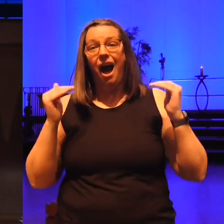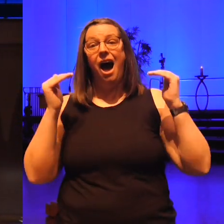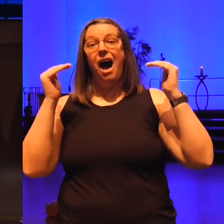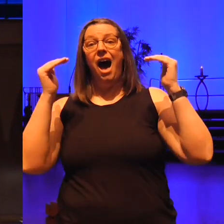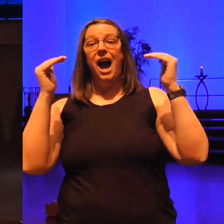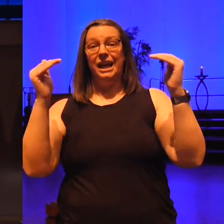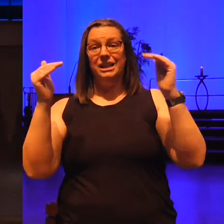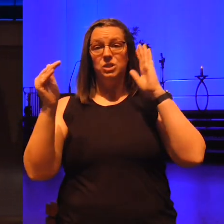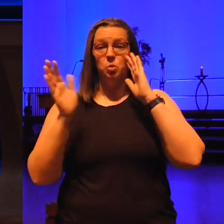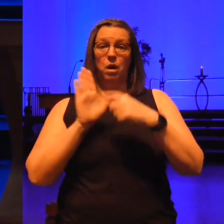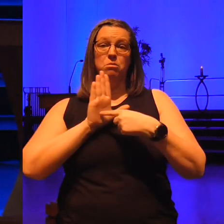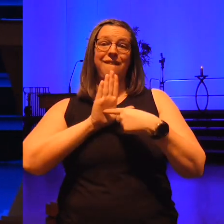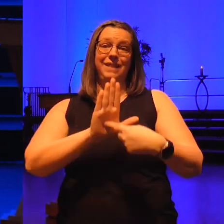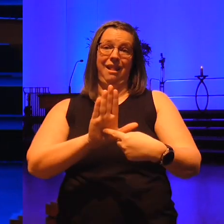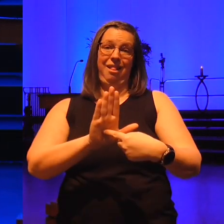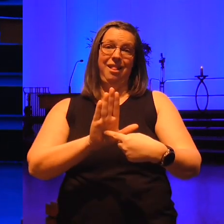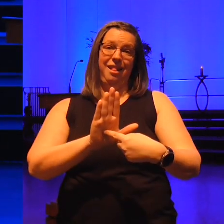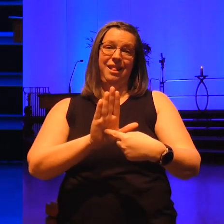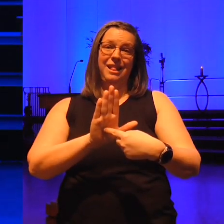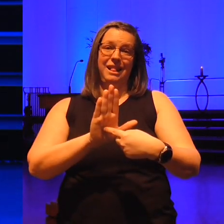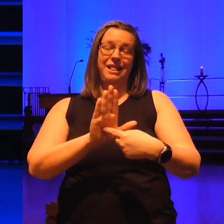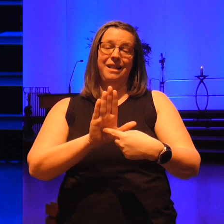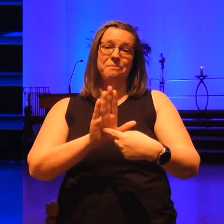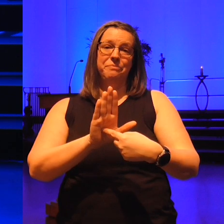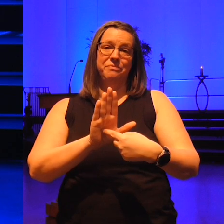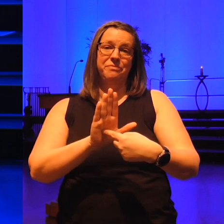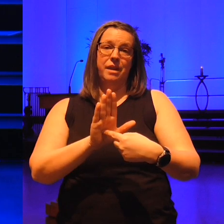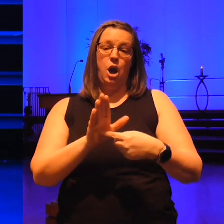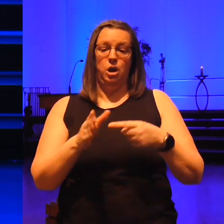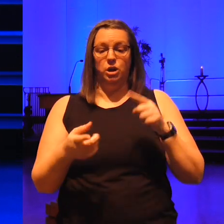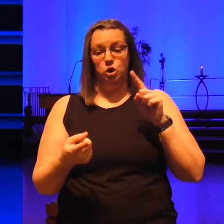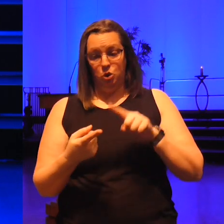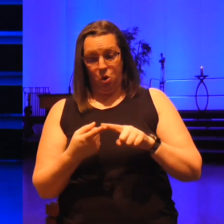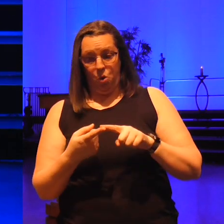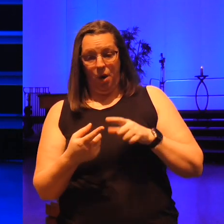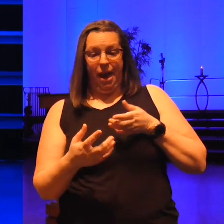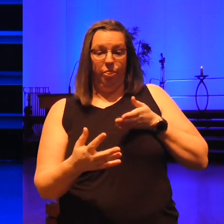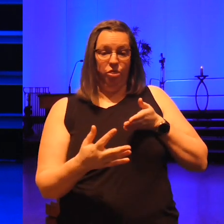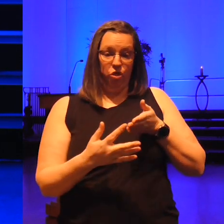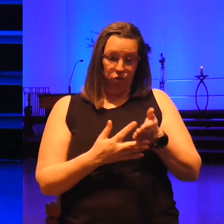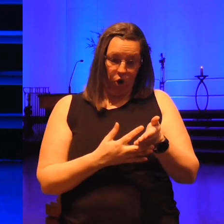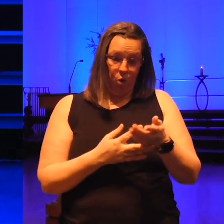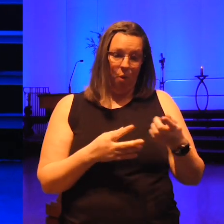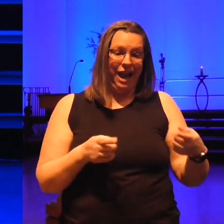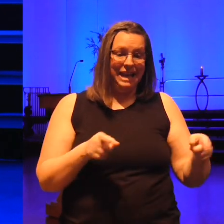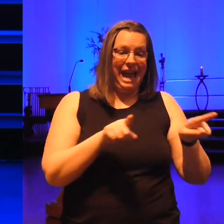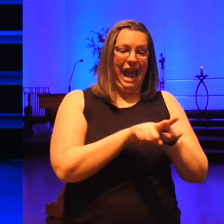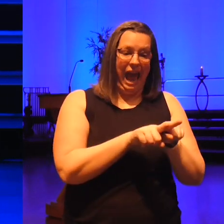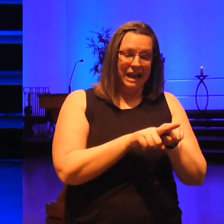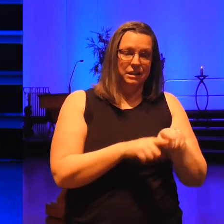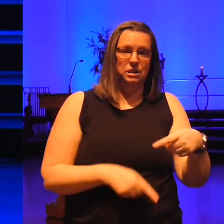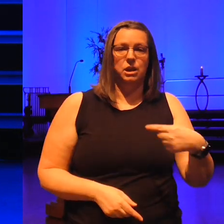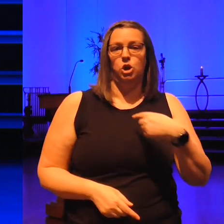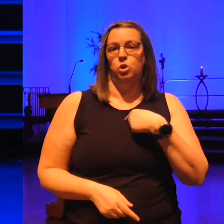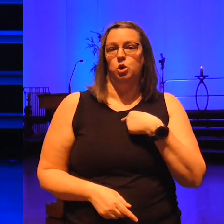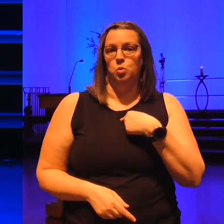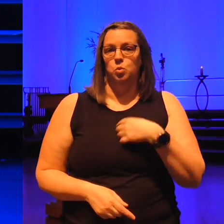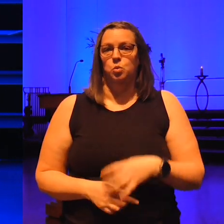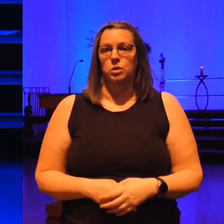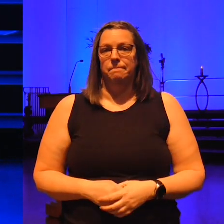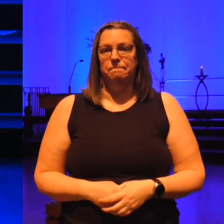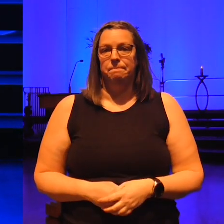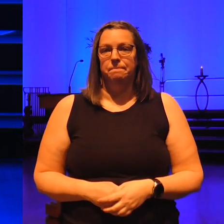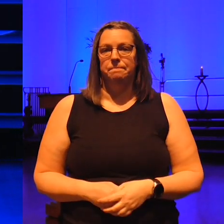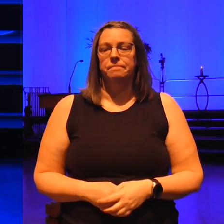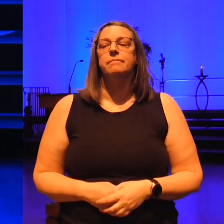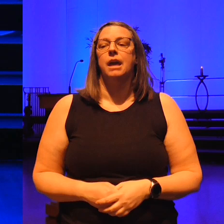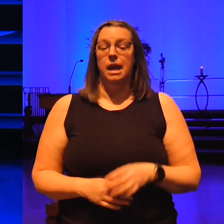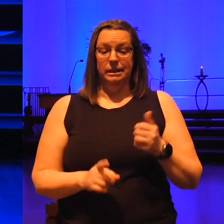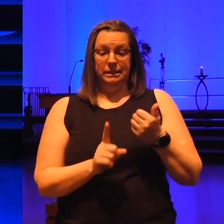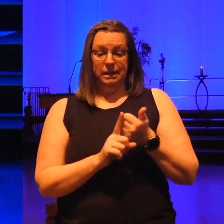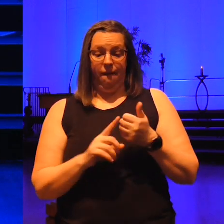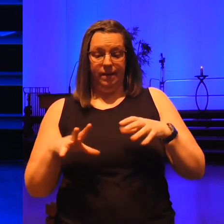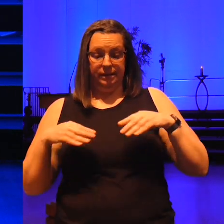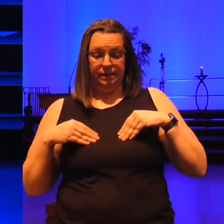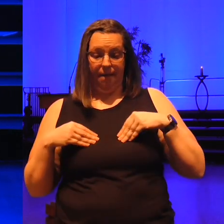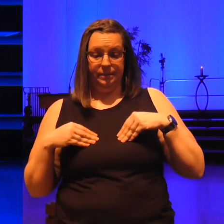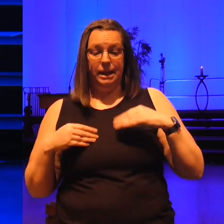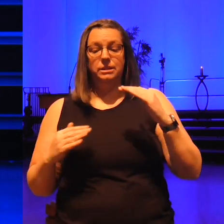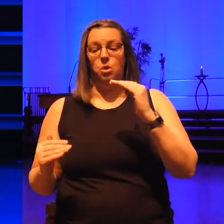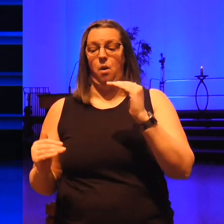itself to through and as you self-acceptance will lead to balance and it will lead to what the great